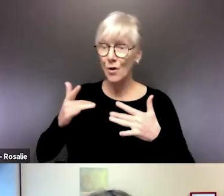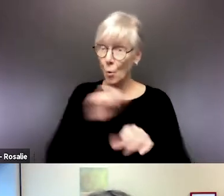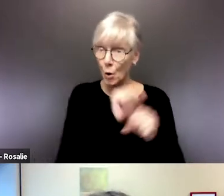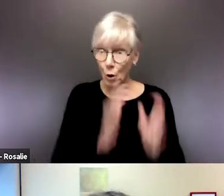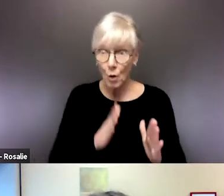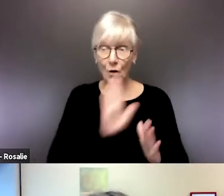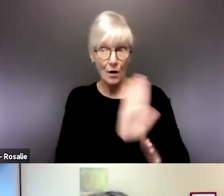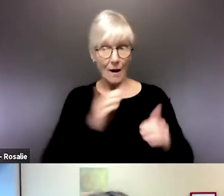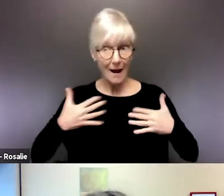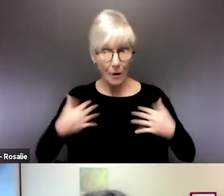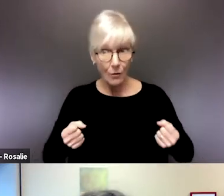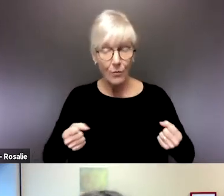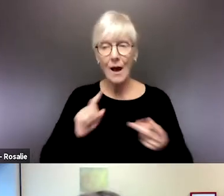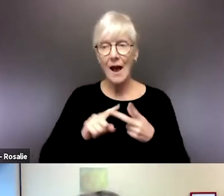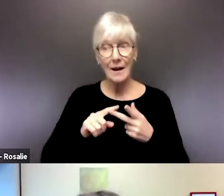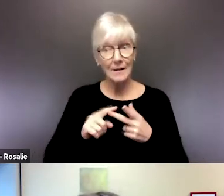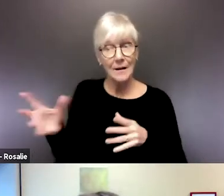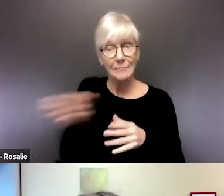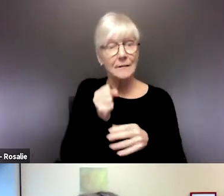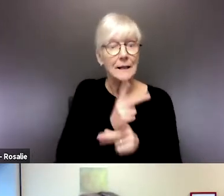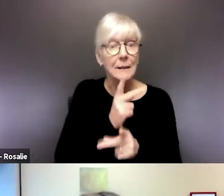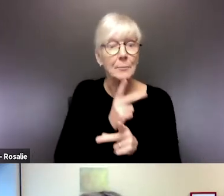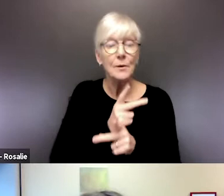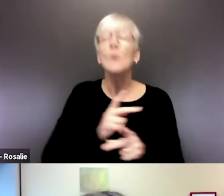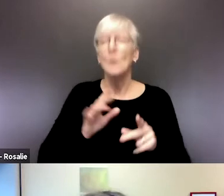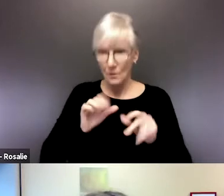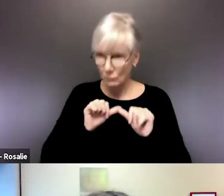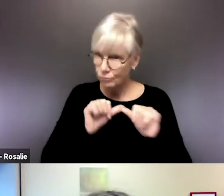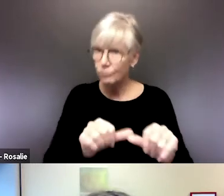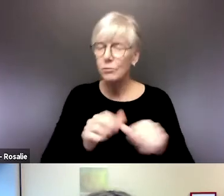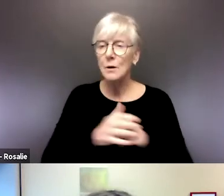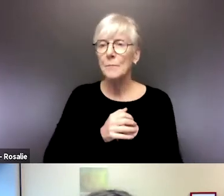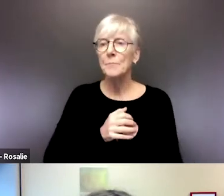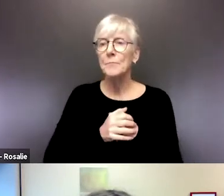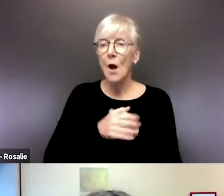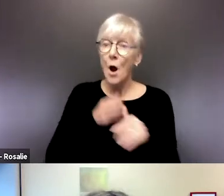but also for workplace practitioners, including physician and occupational health workers,